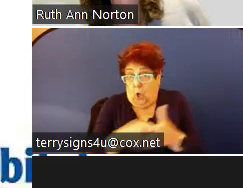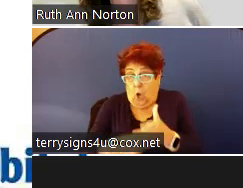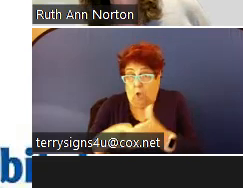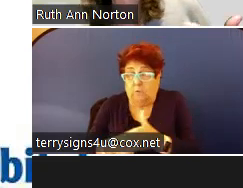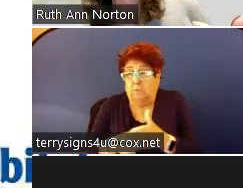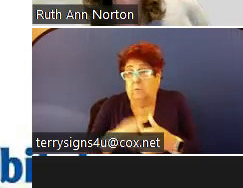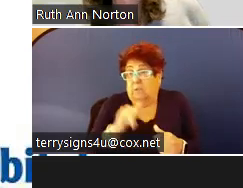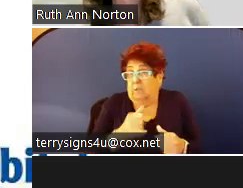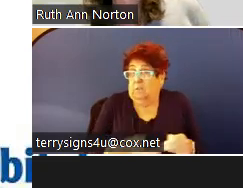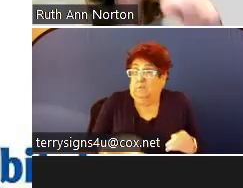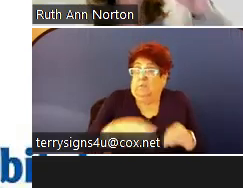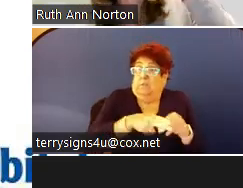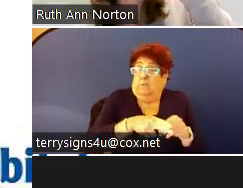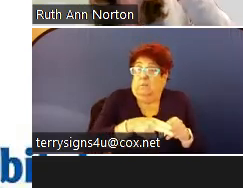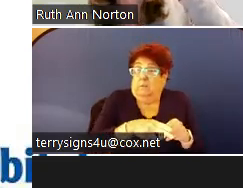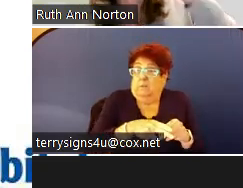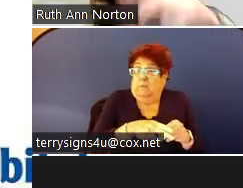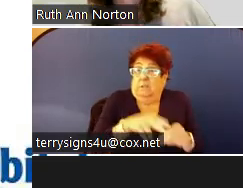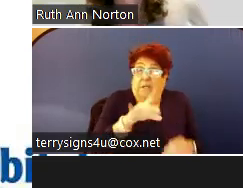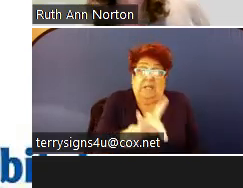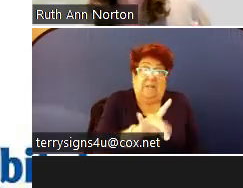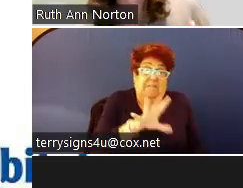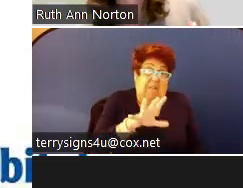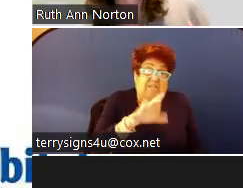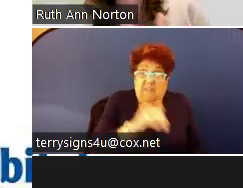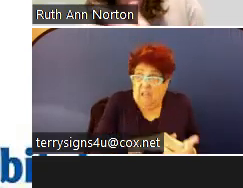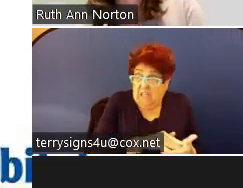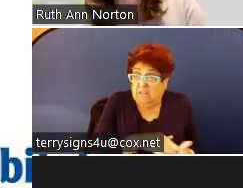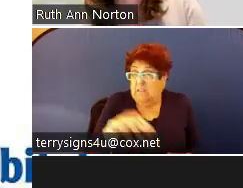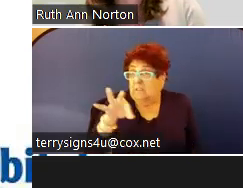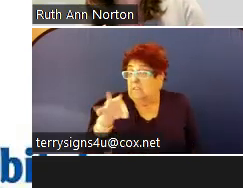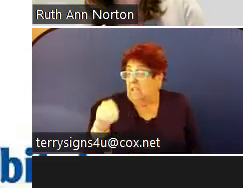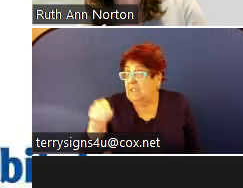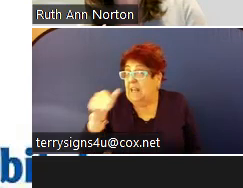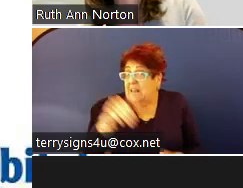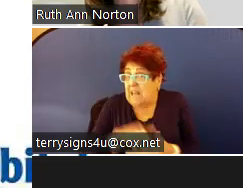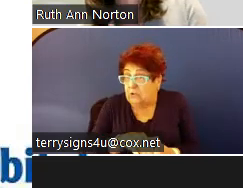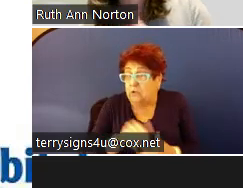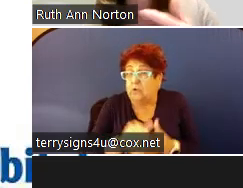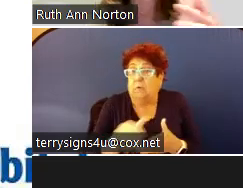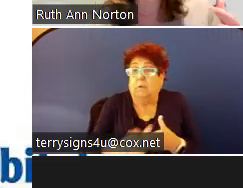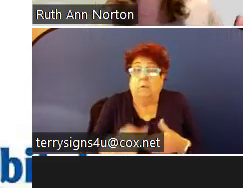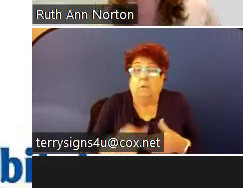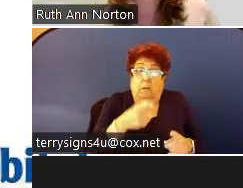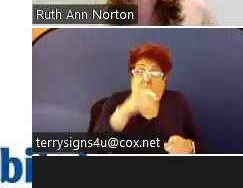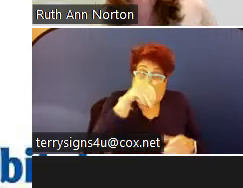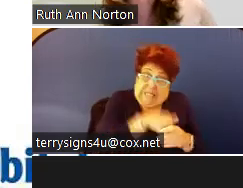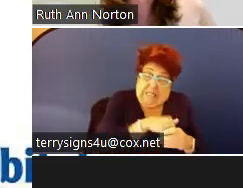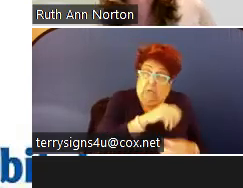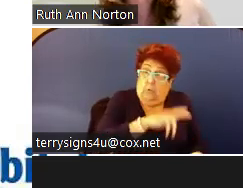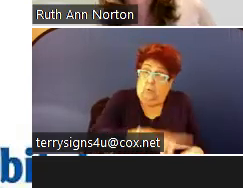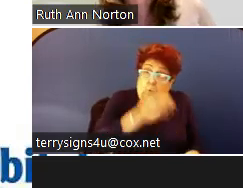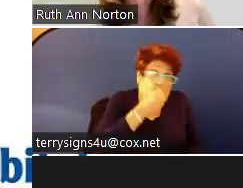$85,000 and $90,000 for being in nursing home facility, where we can make investments that